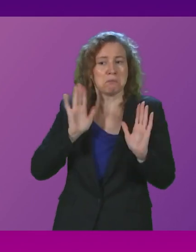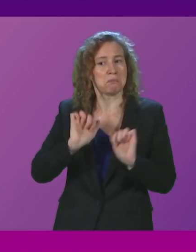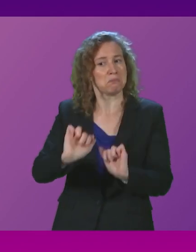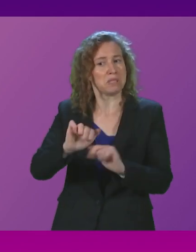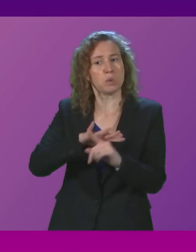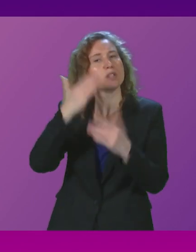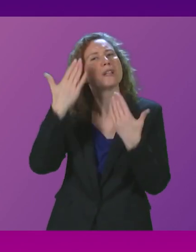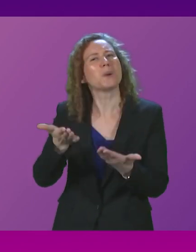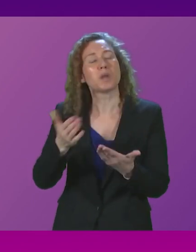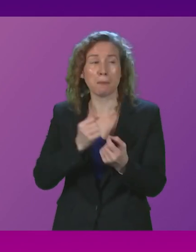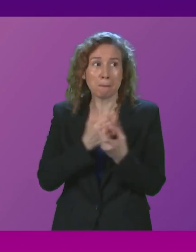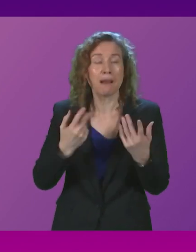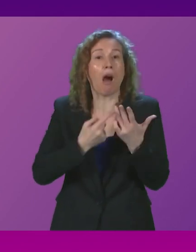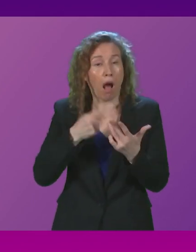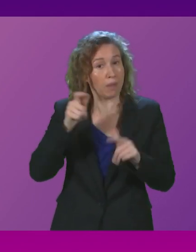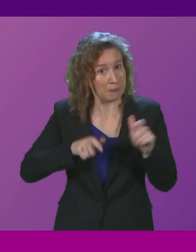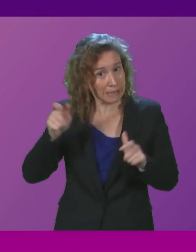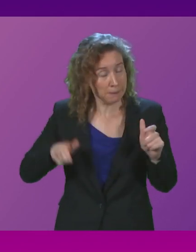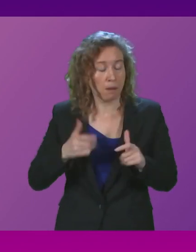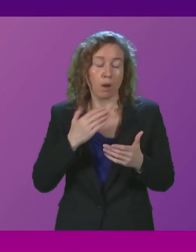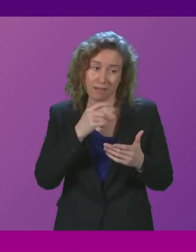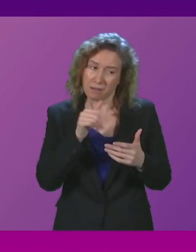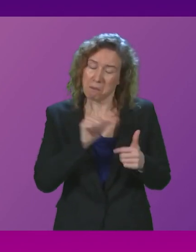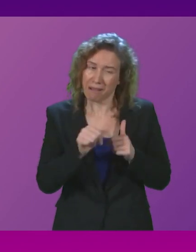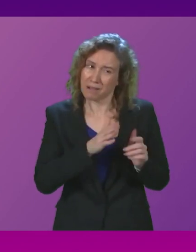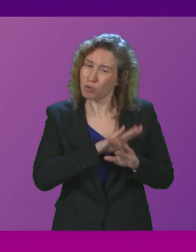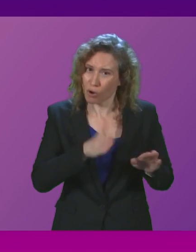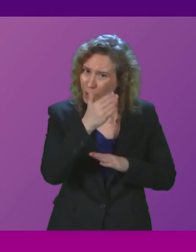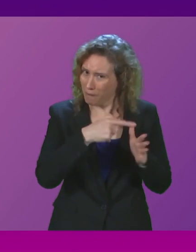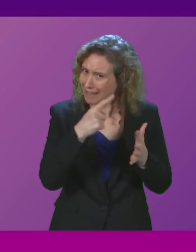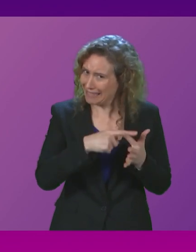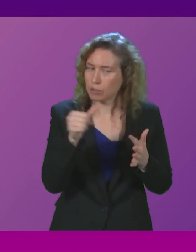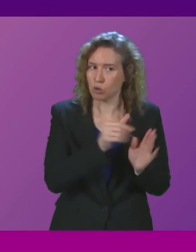However, many people would be better treated in other ways, and that is why we are investing